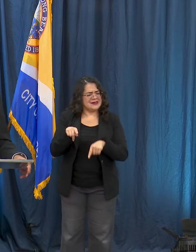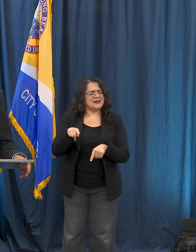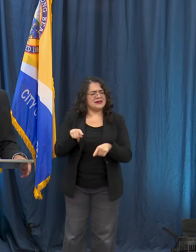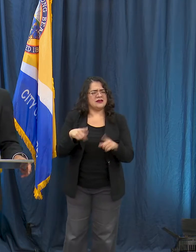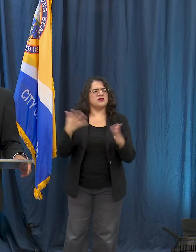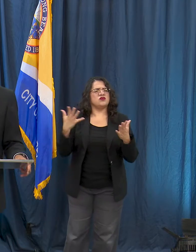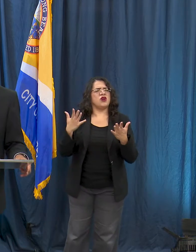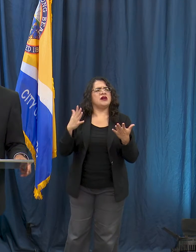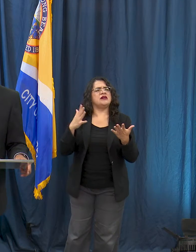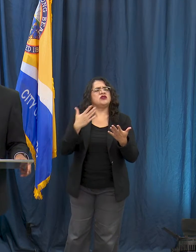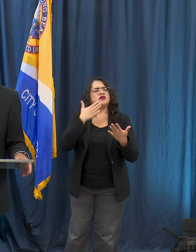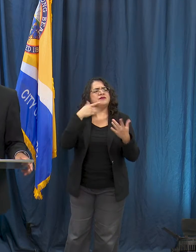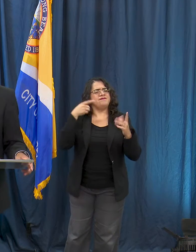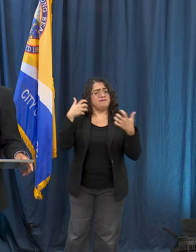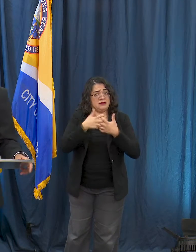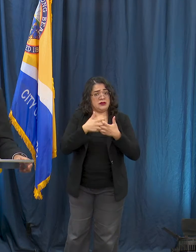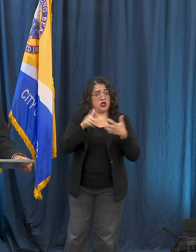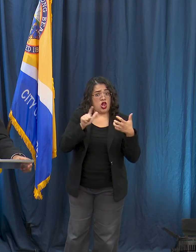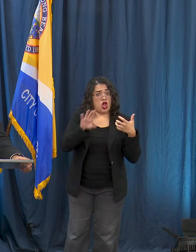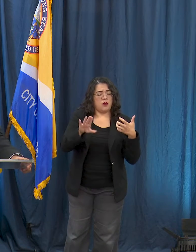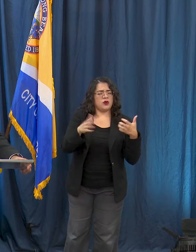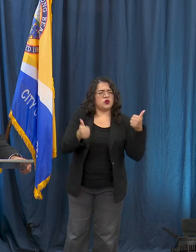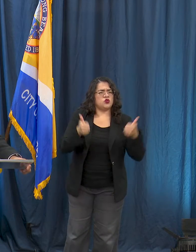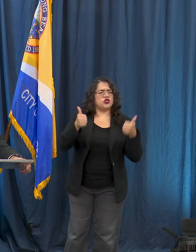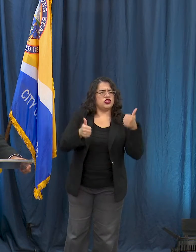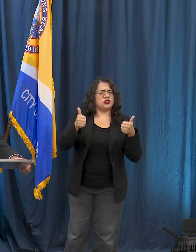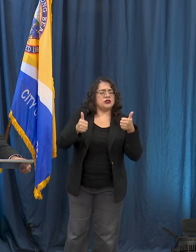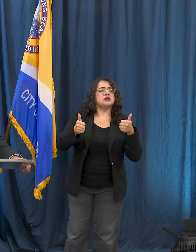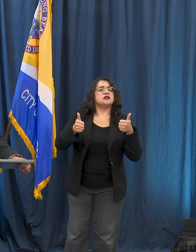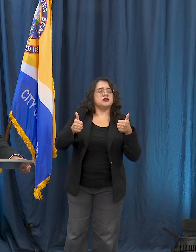the next couple of days, announcements of how we are moving